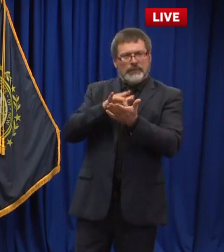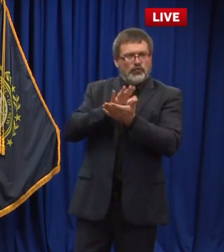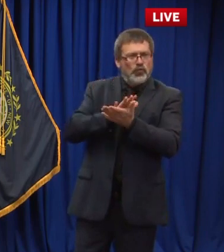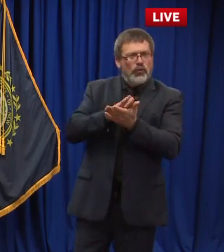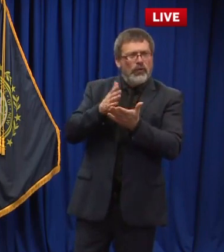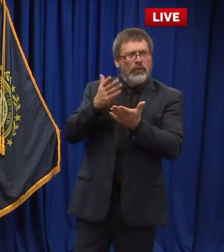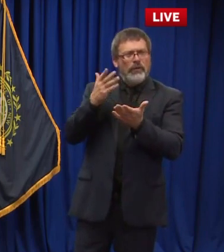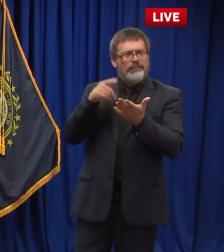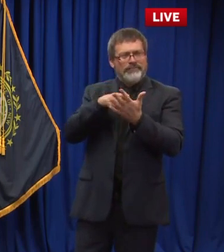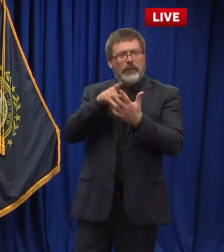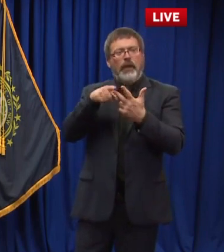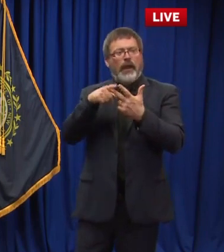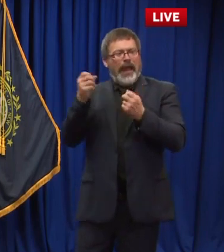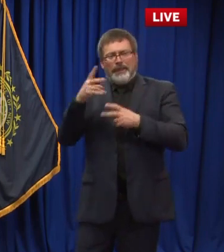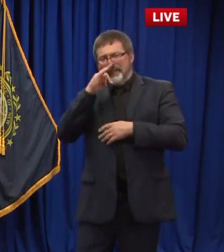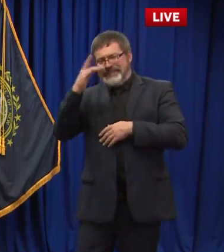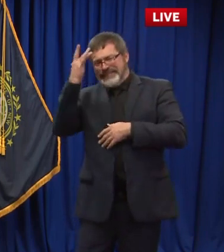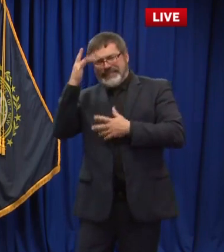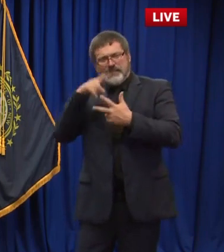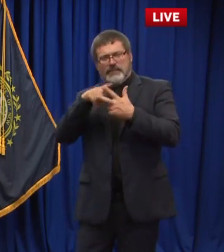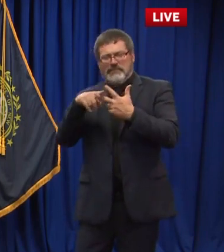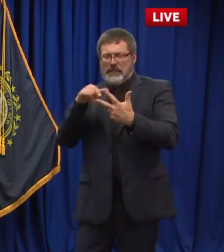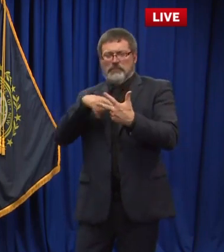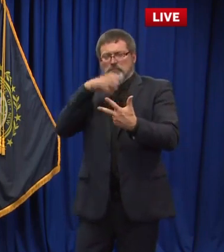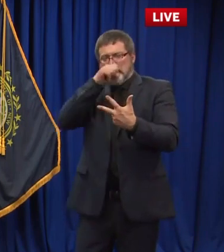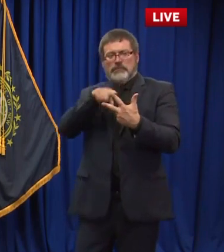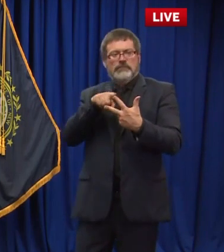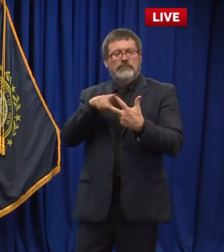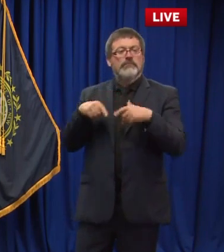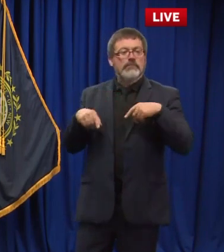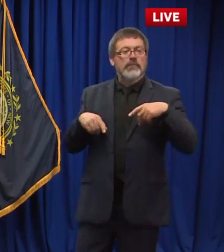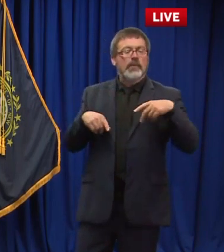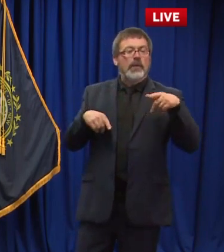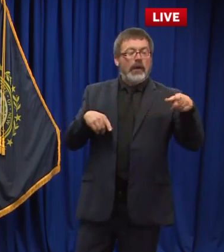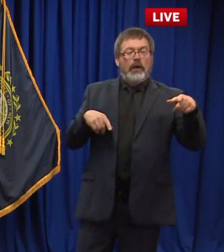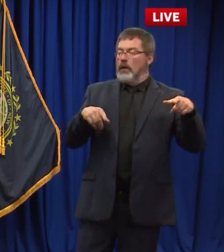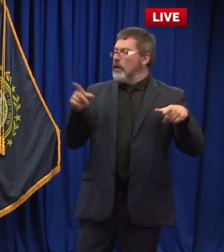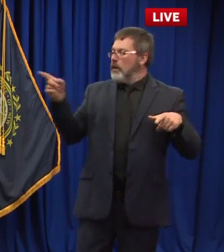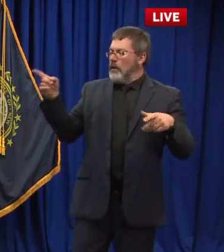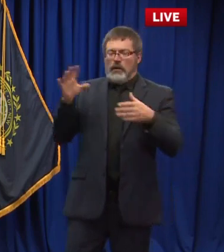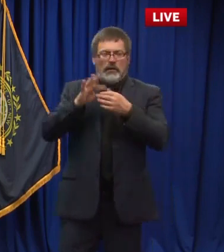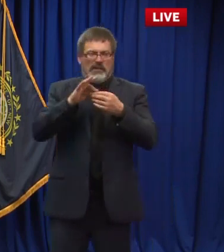SEVERAL QUESTIONS THERE, I THINK.